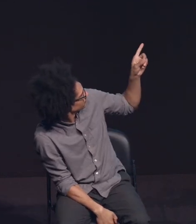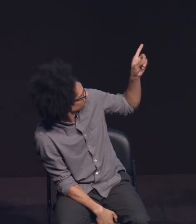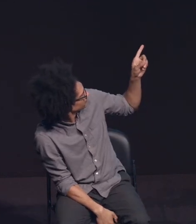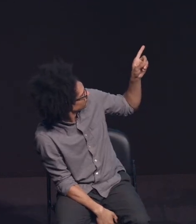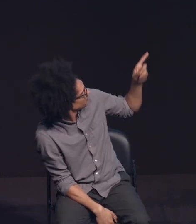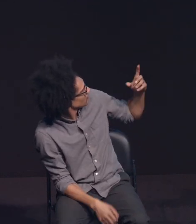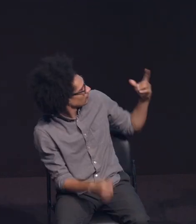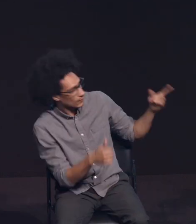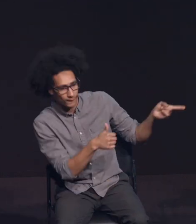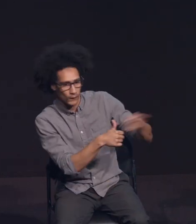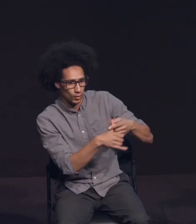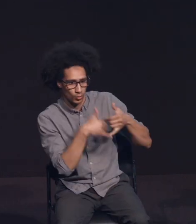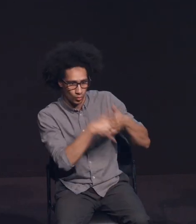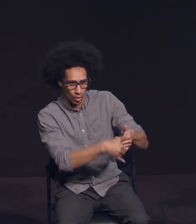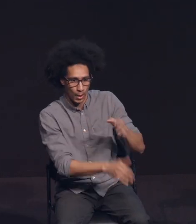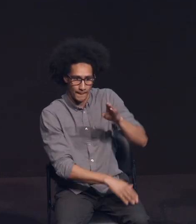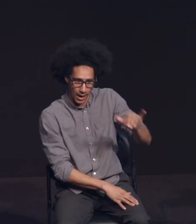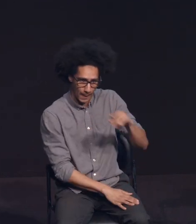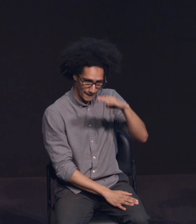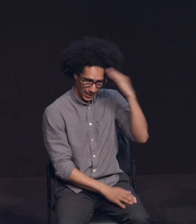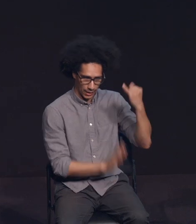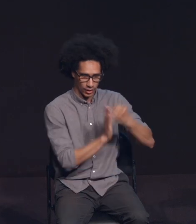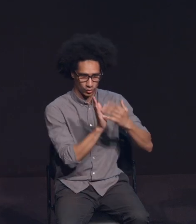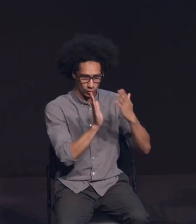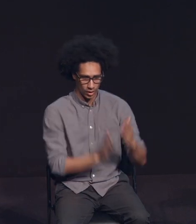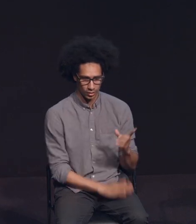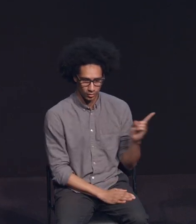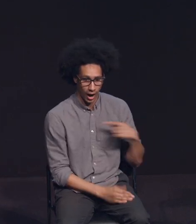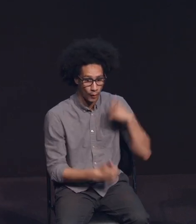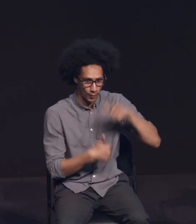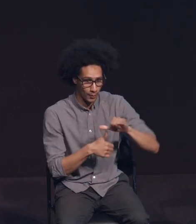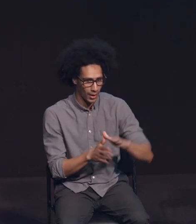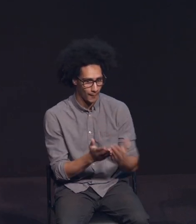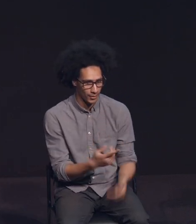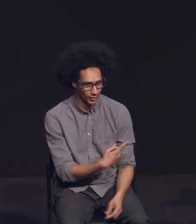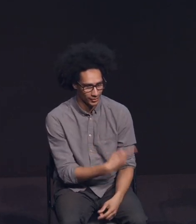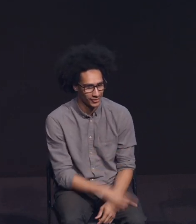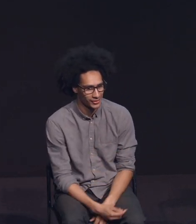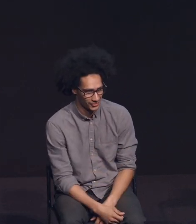Black illustrators, and this book is--you know, if there is a